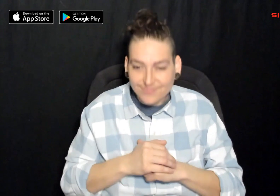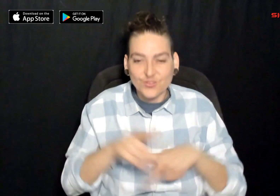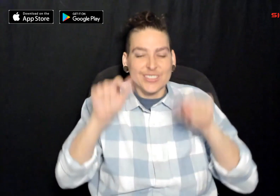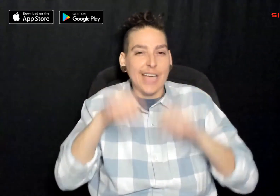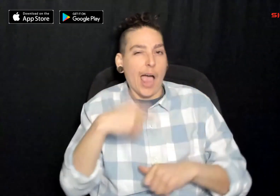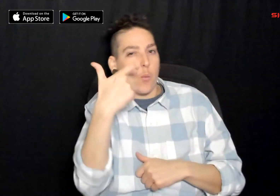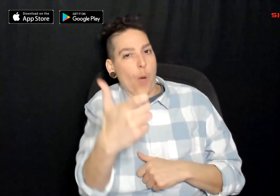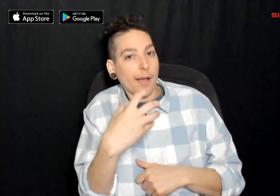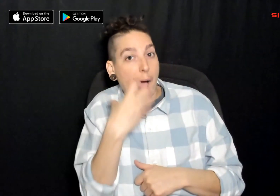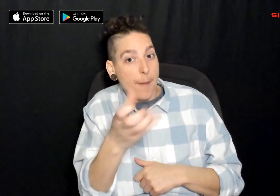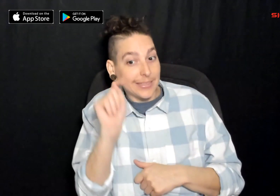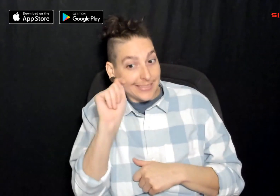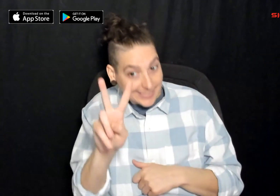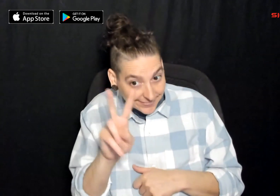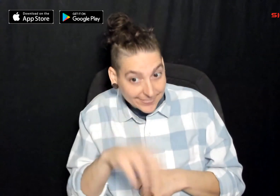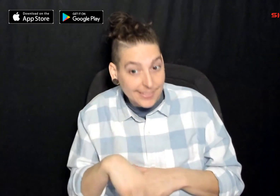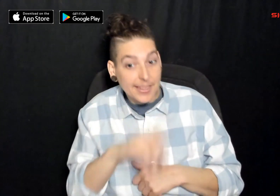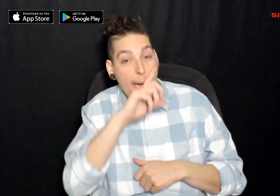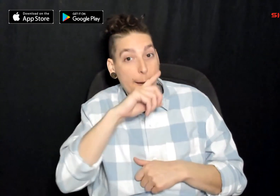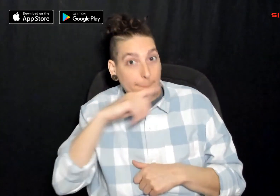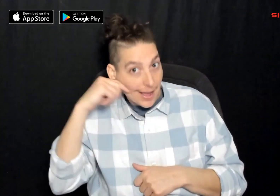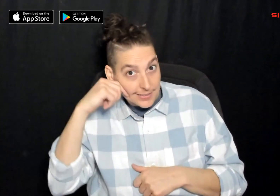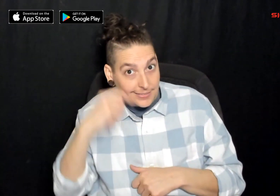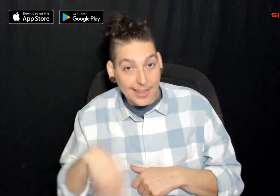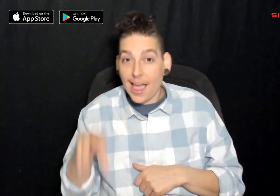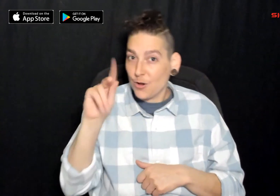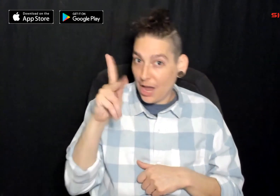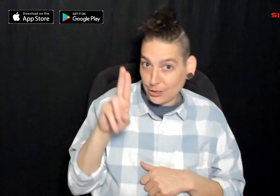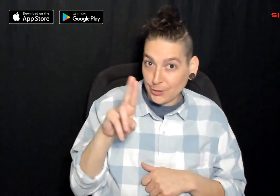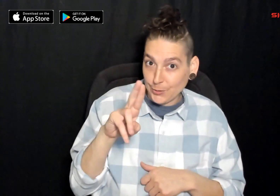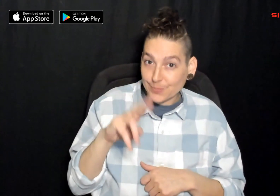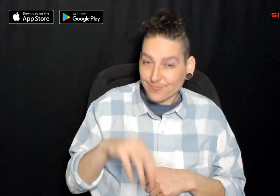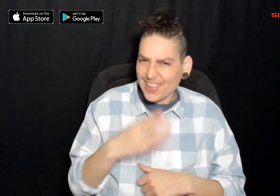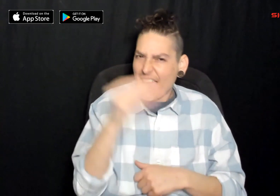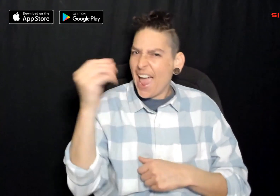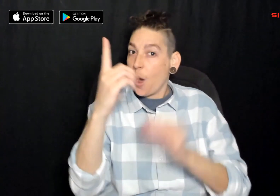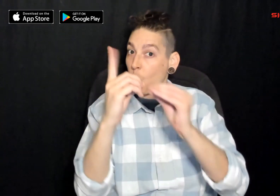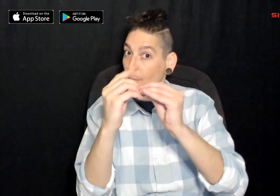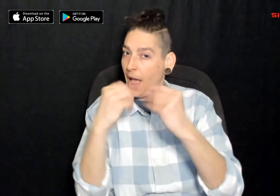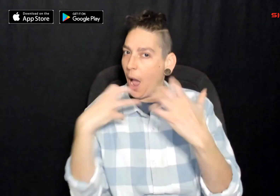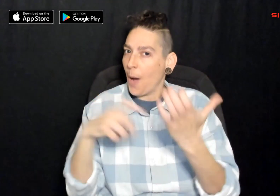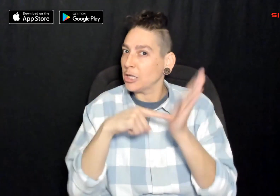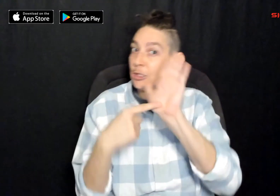watch on Apple TV Amazon and Roku hold on wait a minute one more thing I want to show